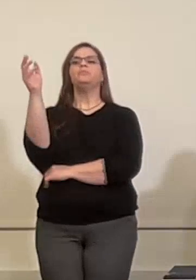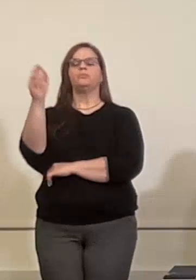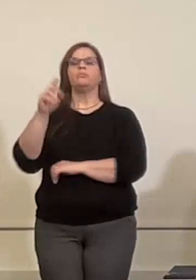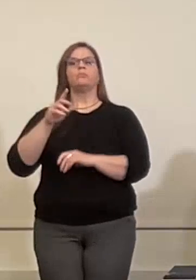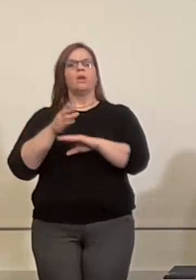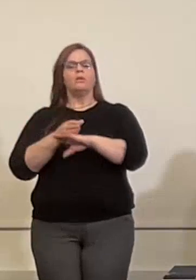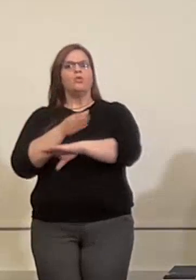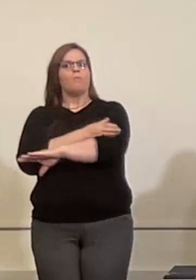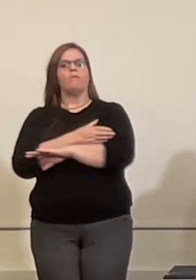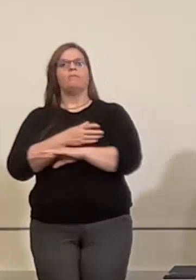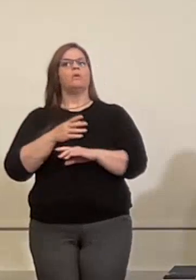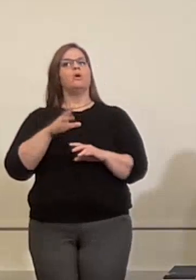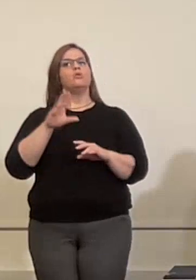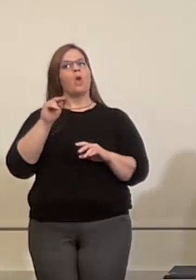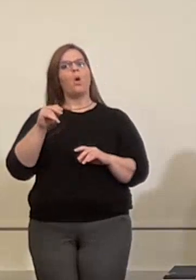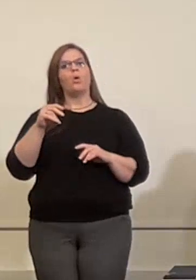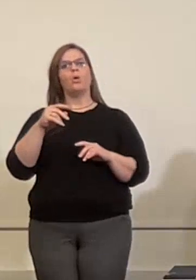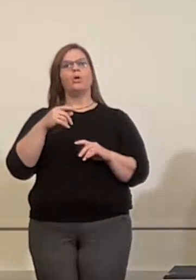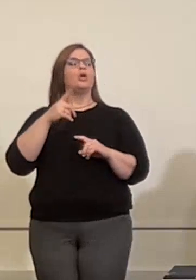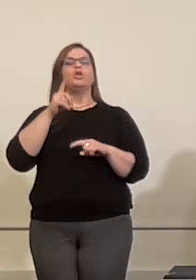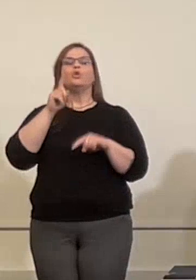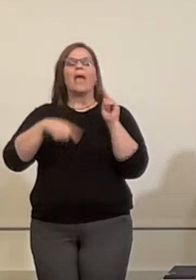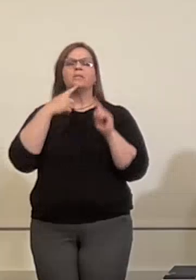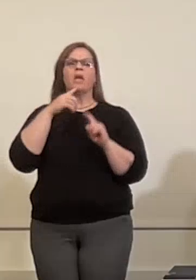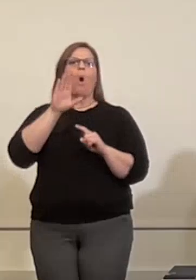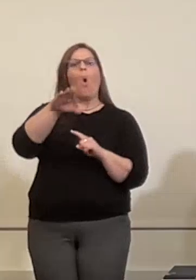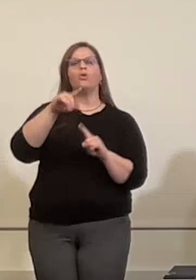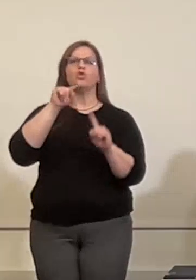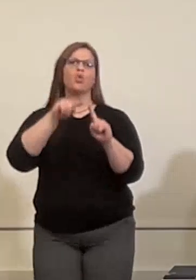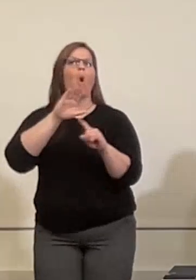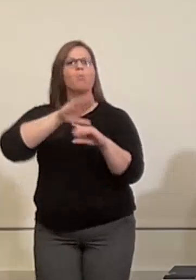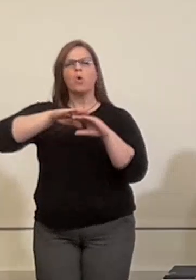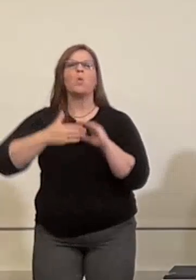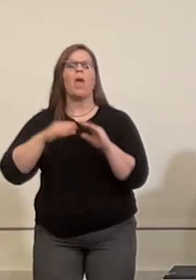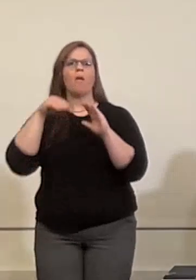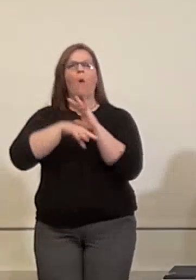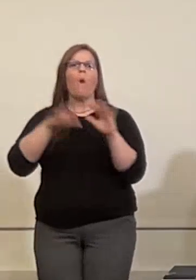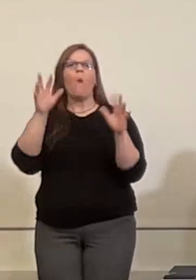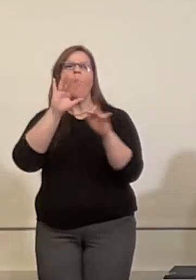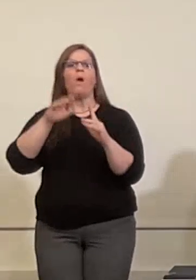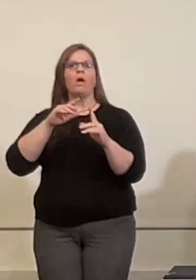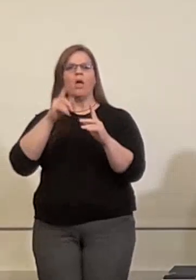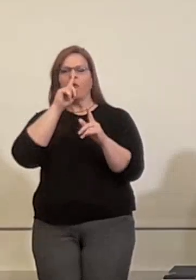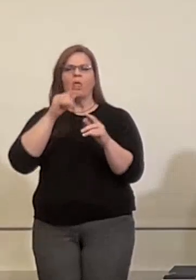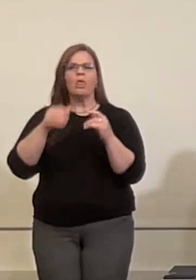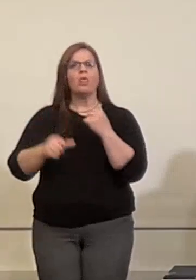Hey your your score will go down or you will have this kind of penalty. All these kind of things will not help you.